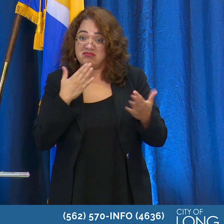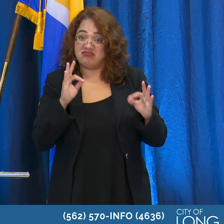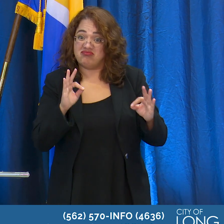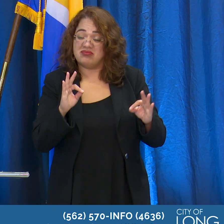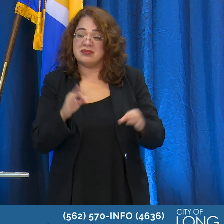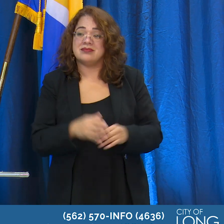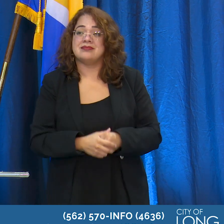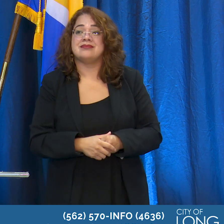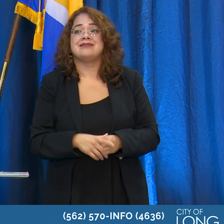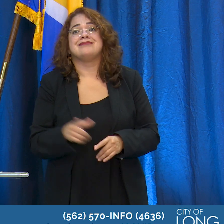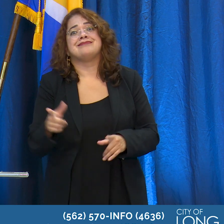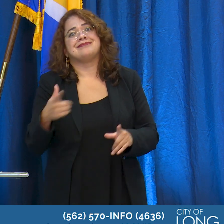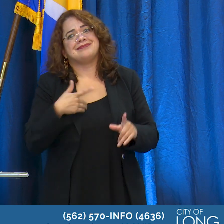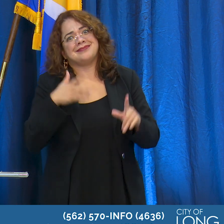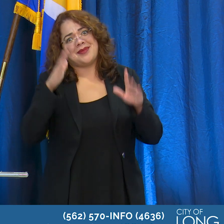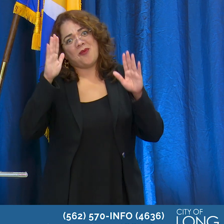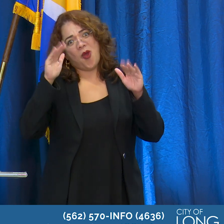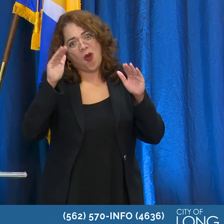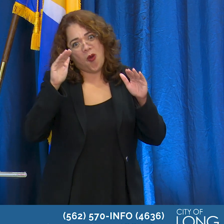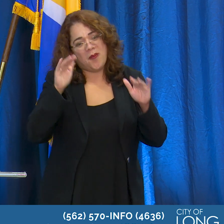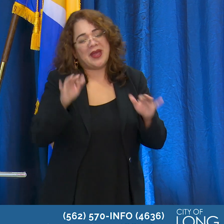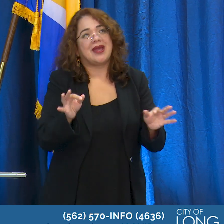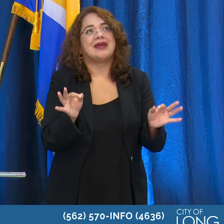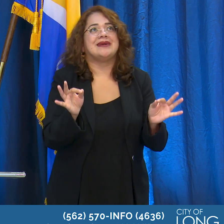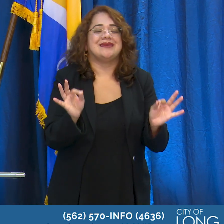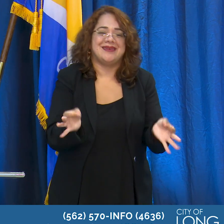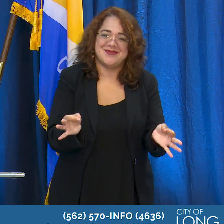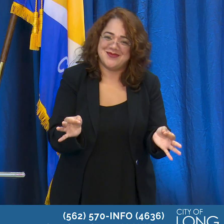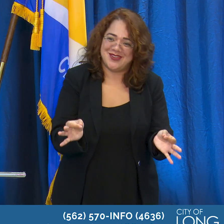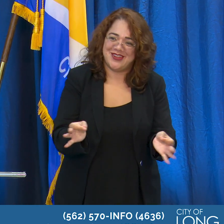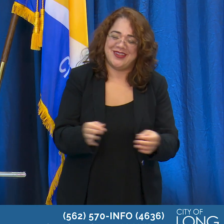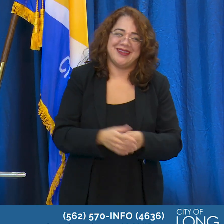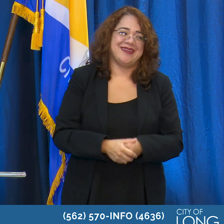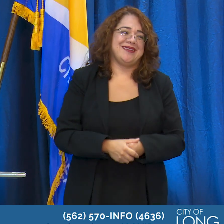Am I hoping that's the case? Absolutely. I think what we are seeing at our